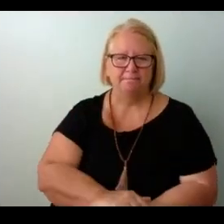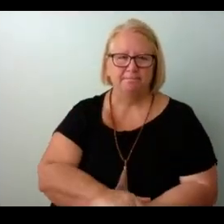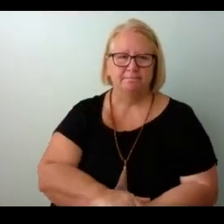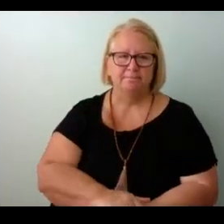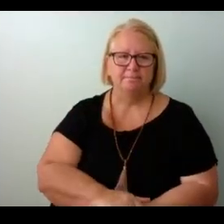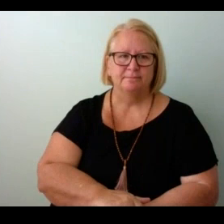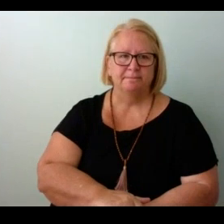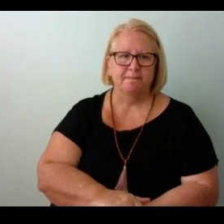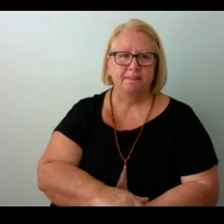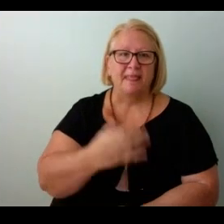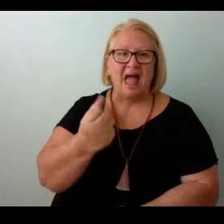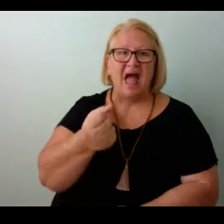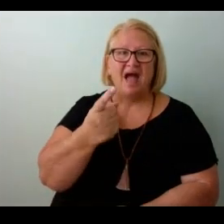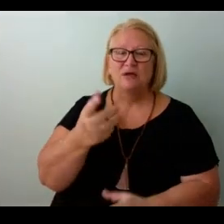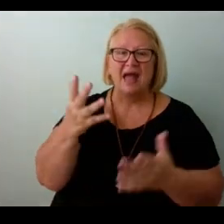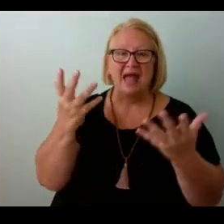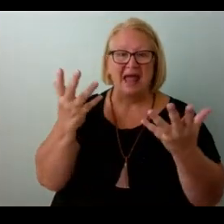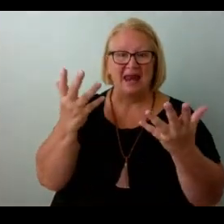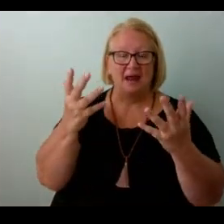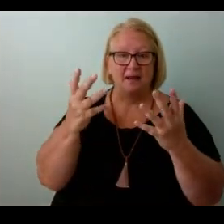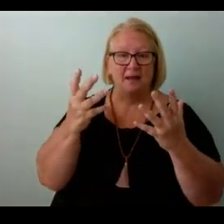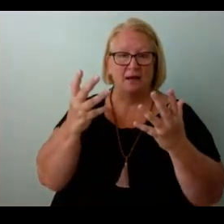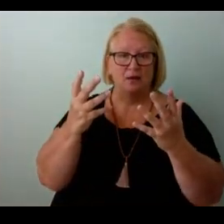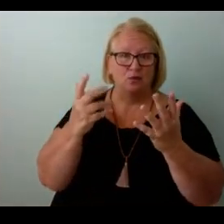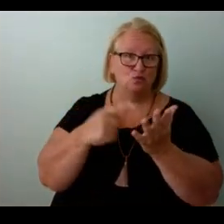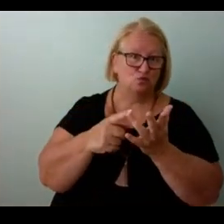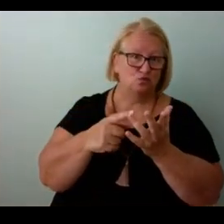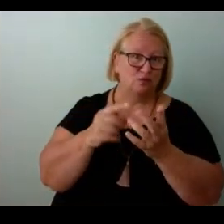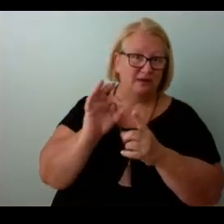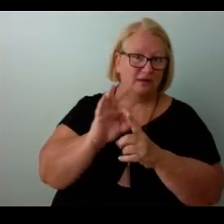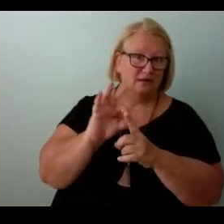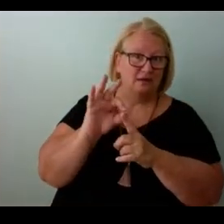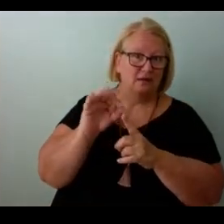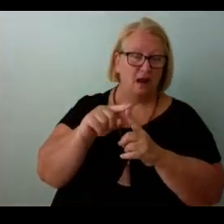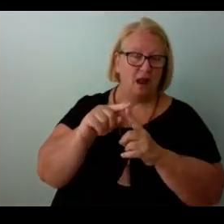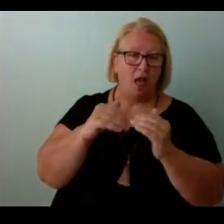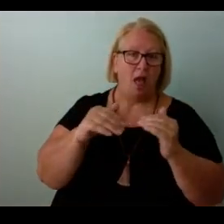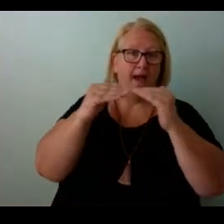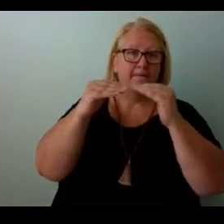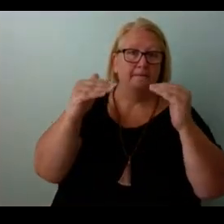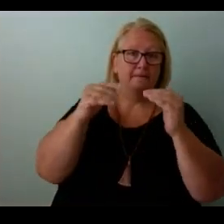Are there any current movements towards increasing the HEM, which is grossly out of touch in